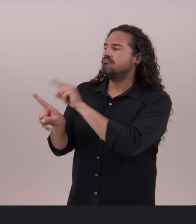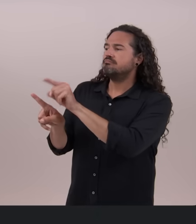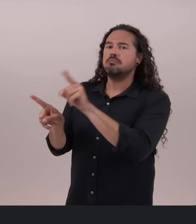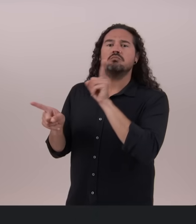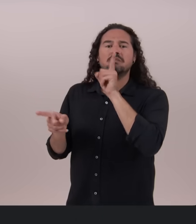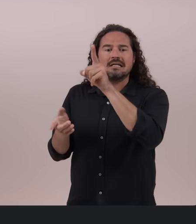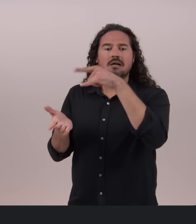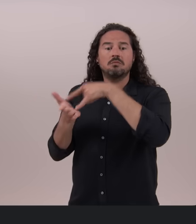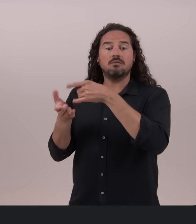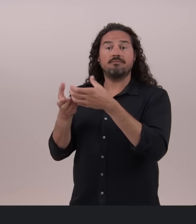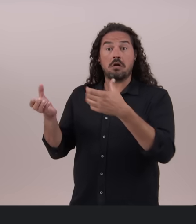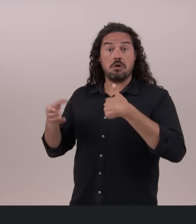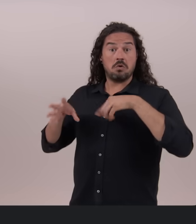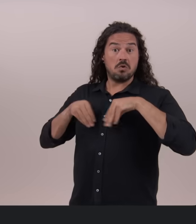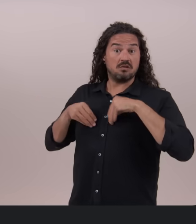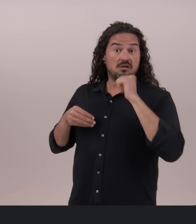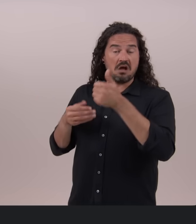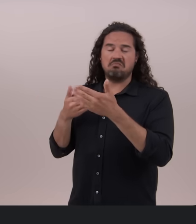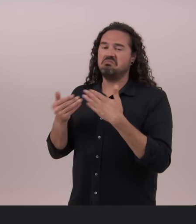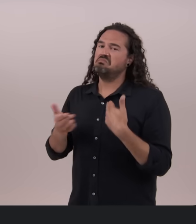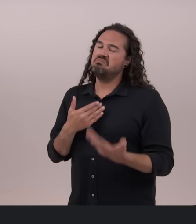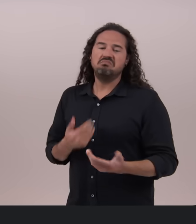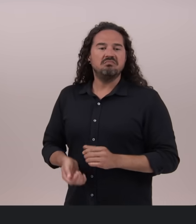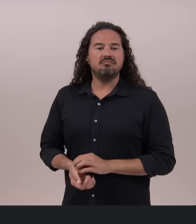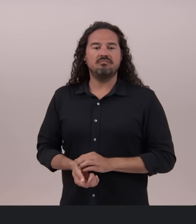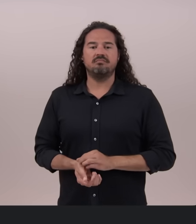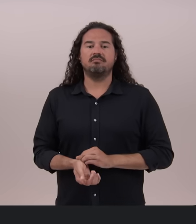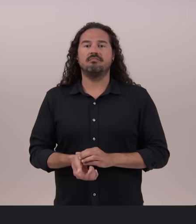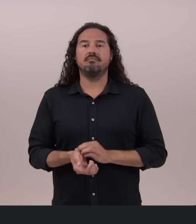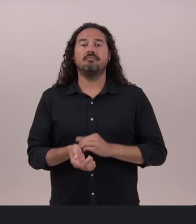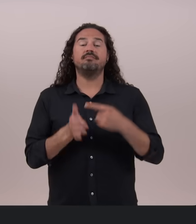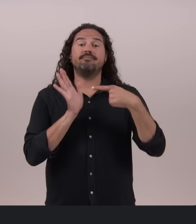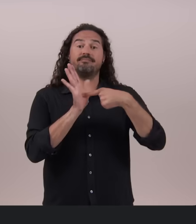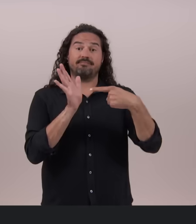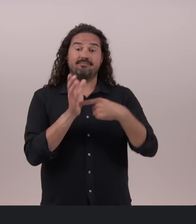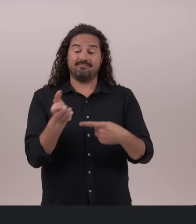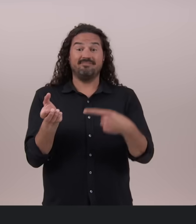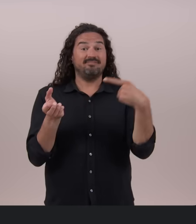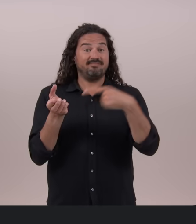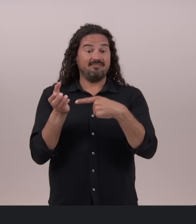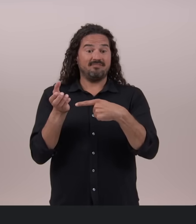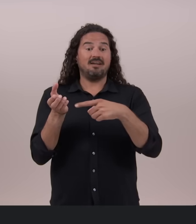whether I own them or not. For example, here's the app running on a real Samsung Galaxy